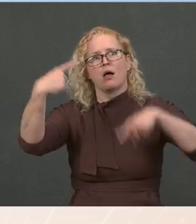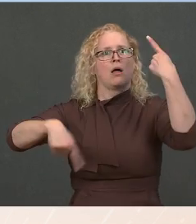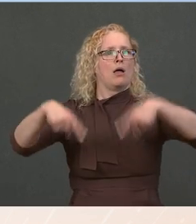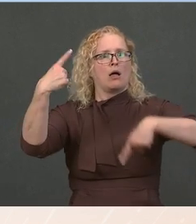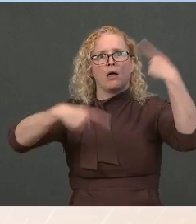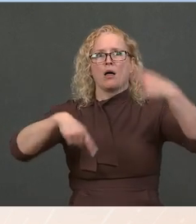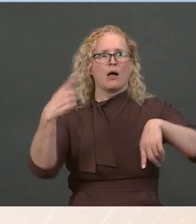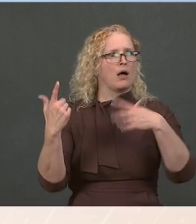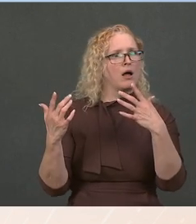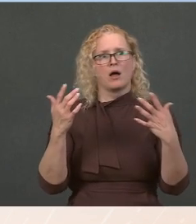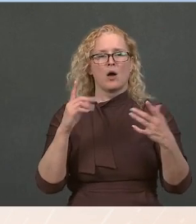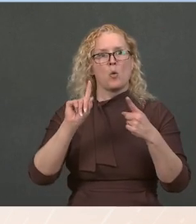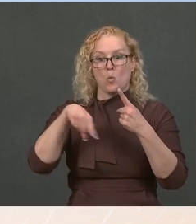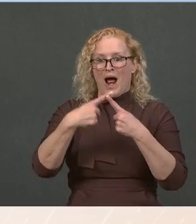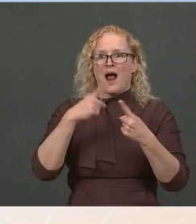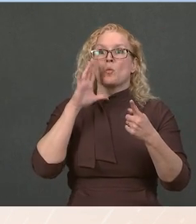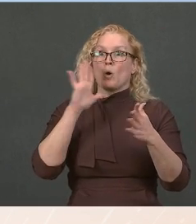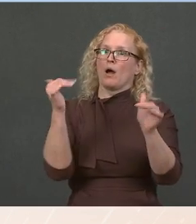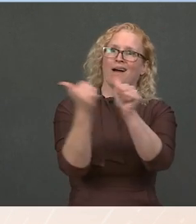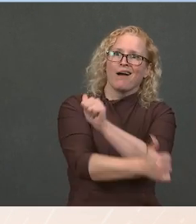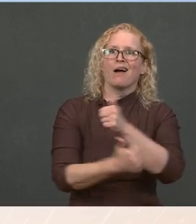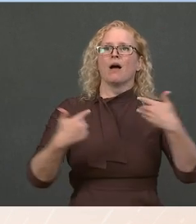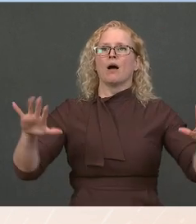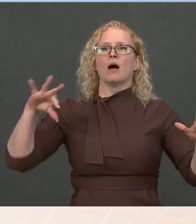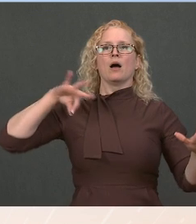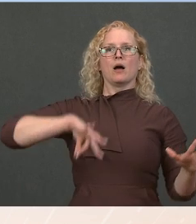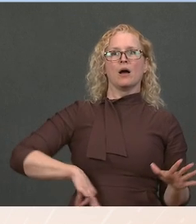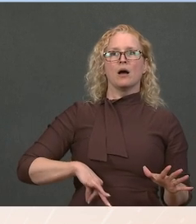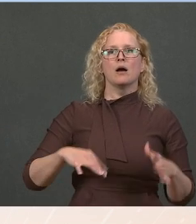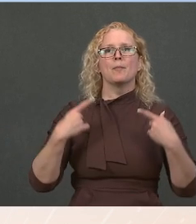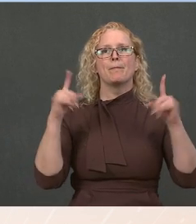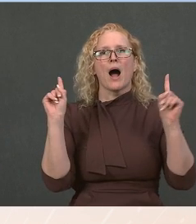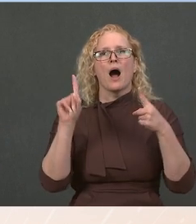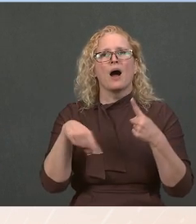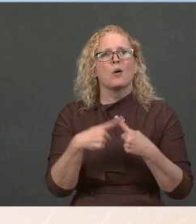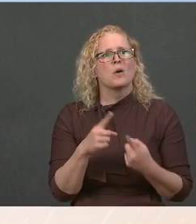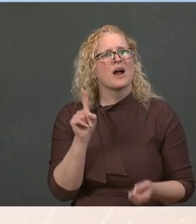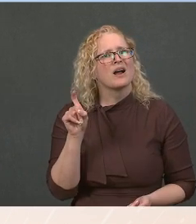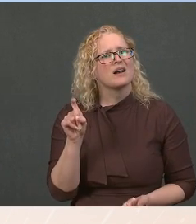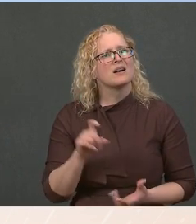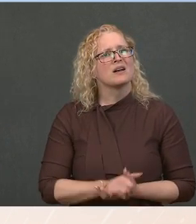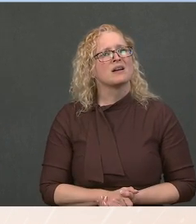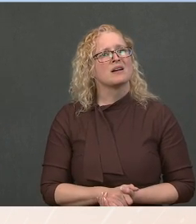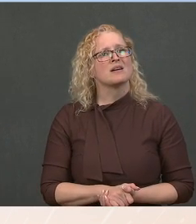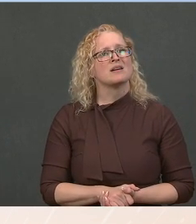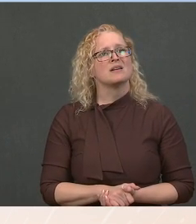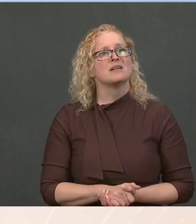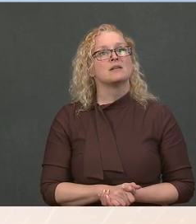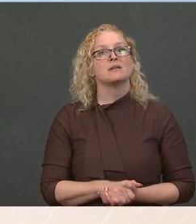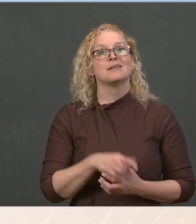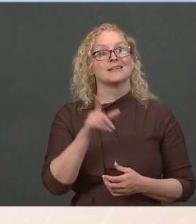The Press: -- go out, doing trips? And what will they be talking about? Ms. Jean-Pierre: Absolutely. Clearly, we want to -- we want to get this to a place where we get it passed